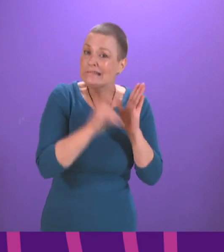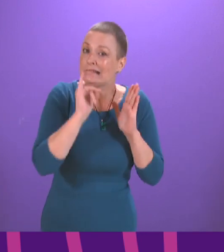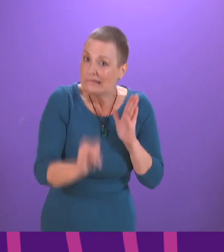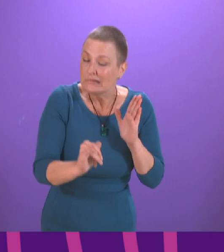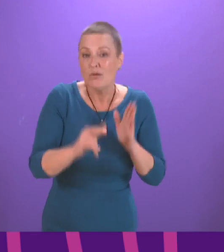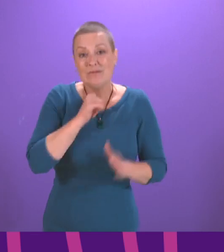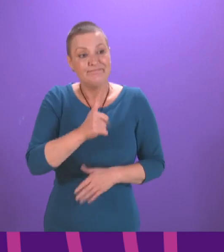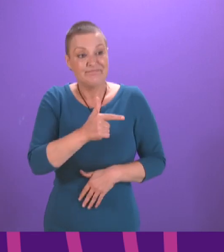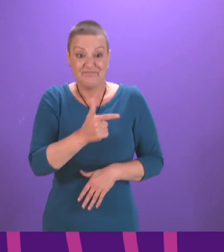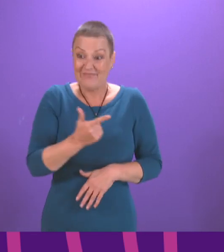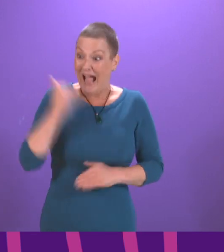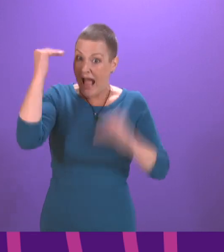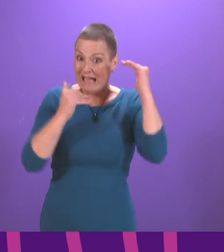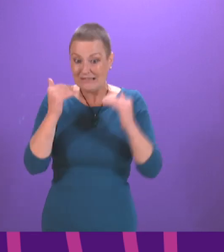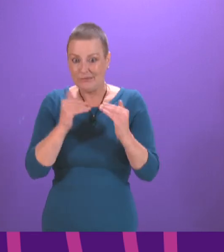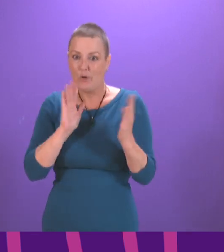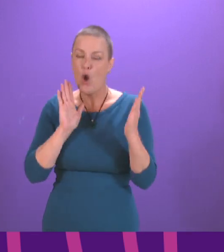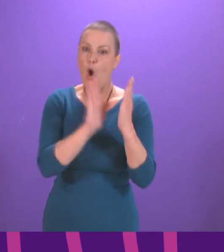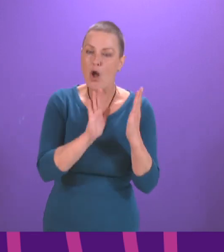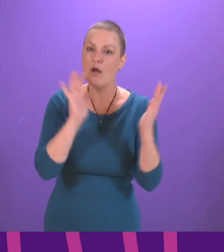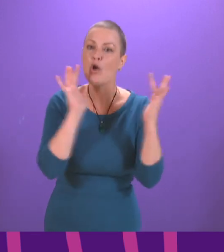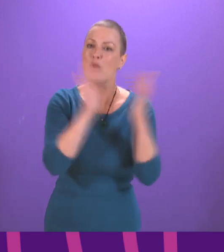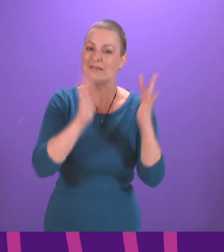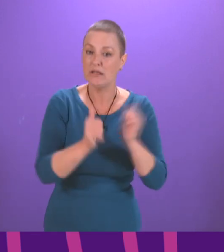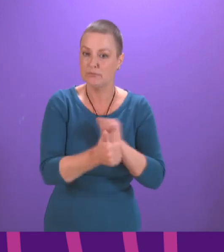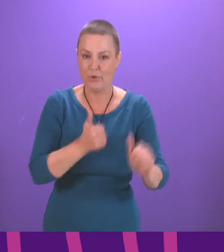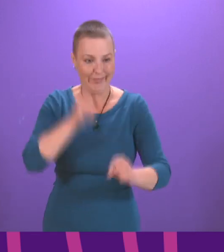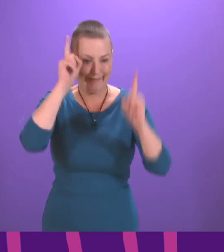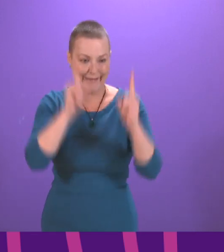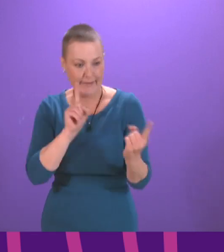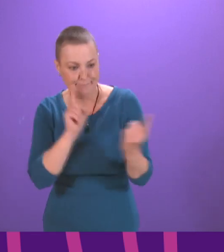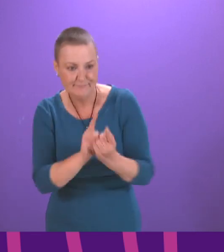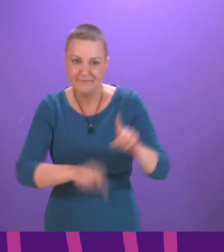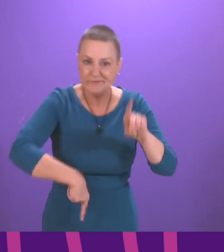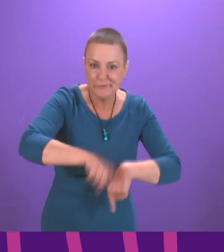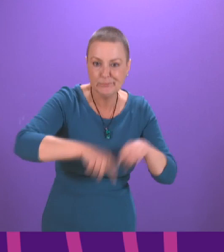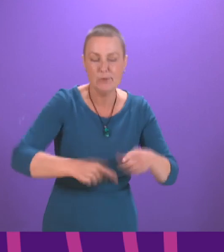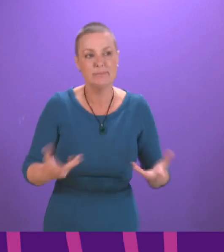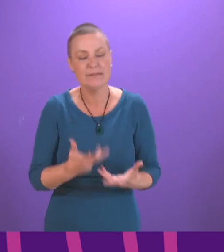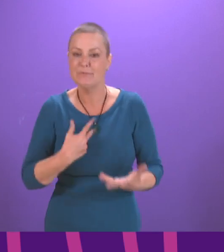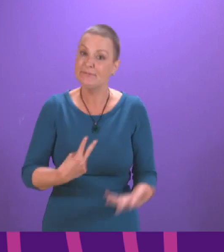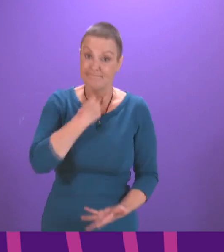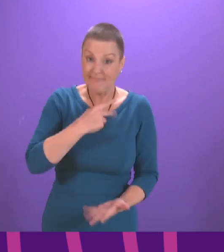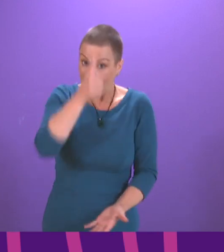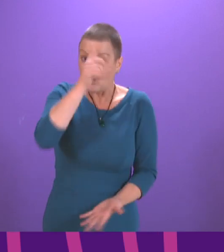disappoint people who cannot get together with their pals and teammates to play at whatever sport they favour.